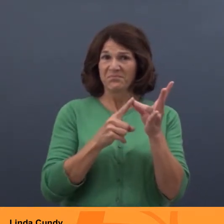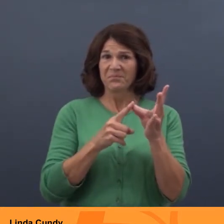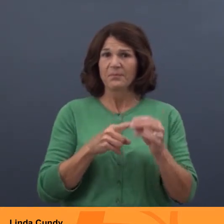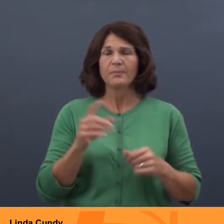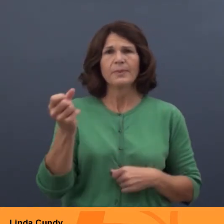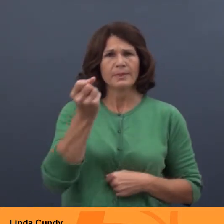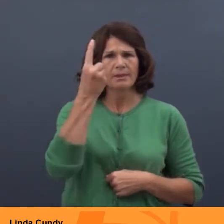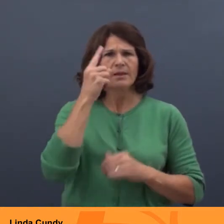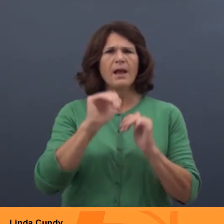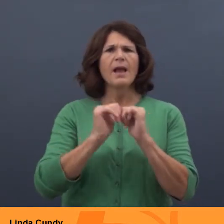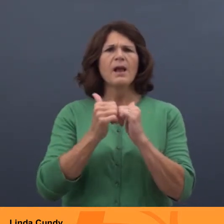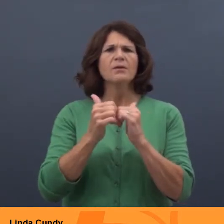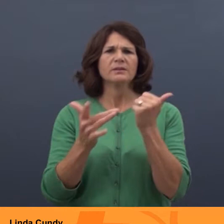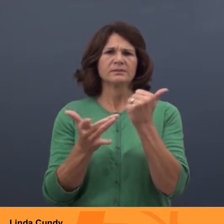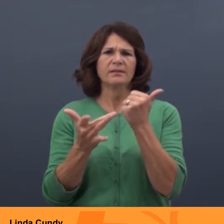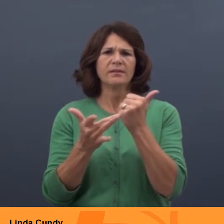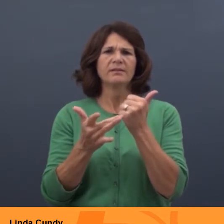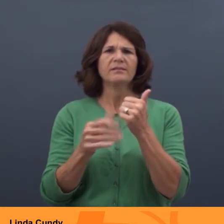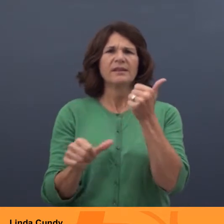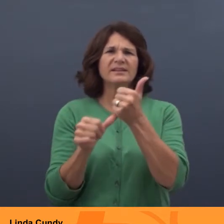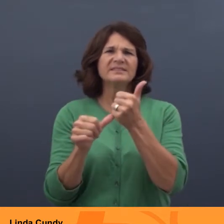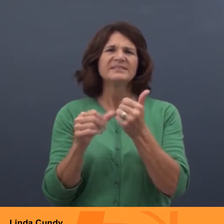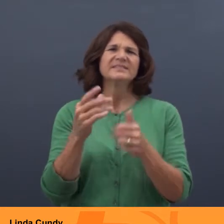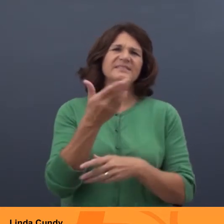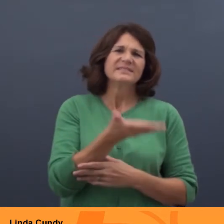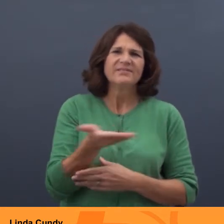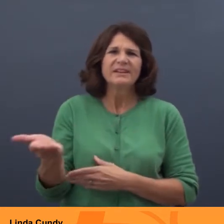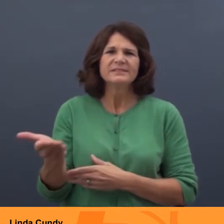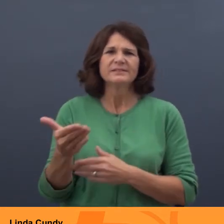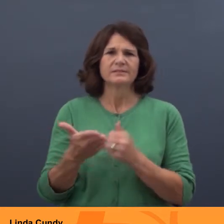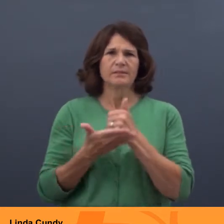do they have an understanding of how assisted devices support their learning?